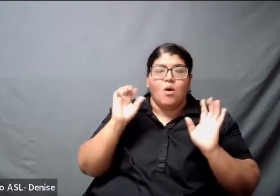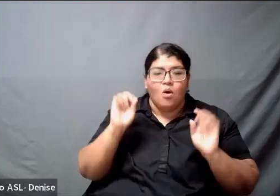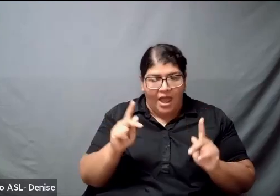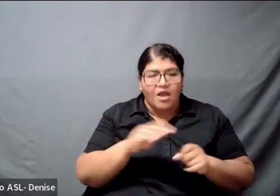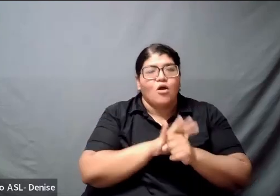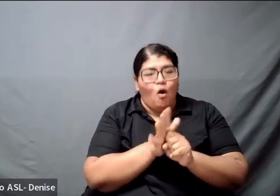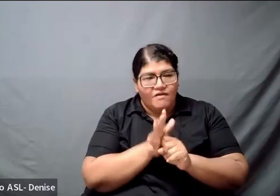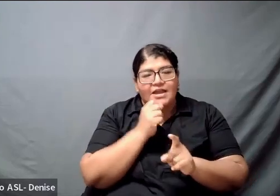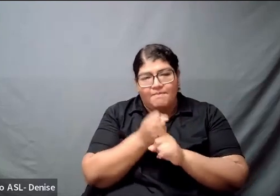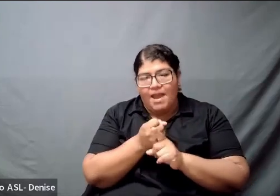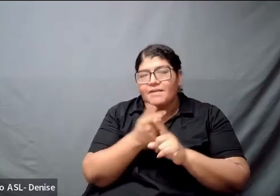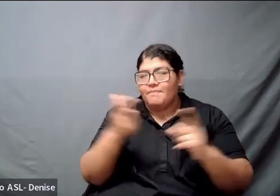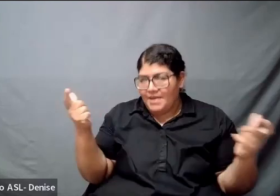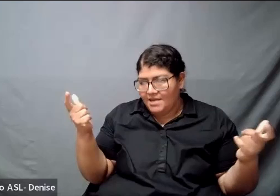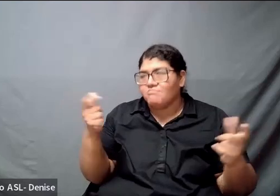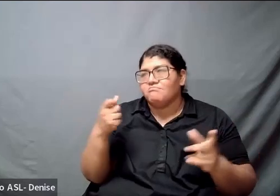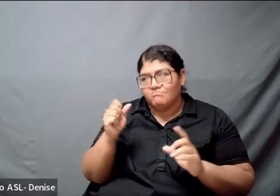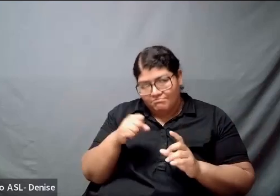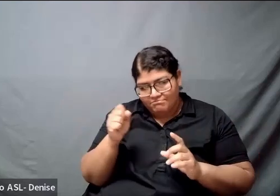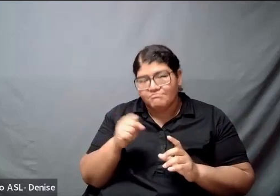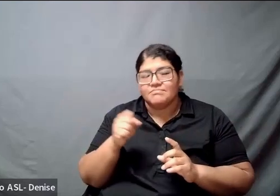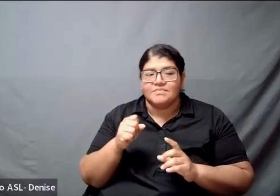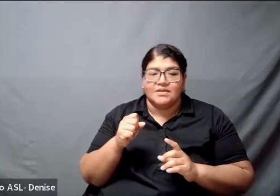there was a big dip for Covid and things were starting to come back.